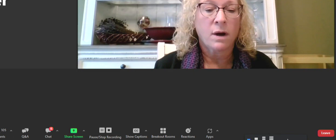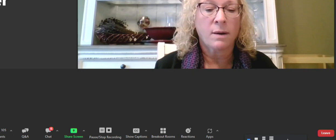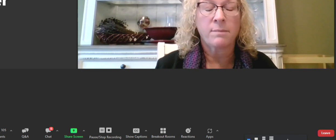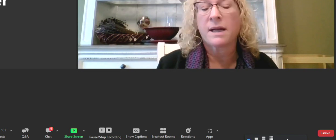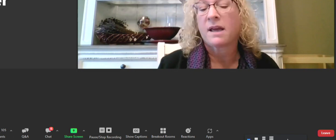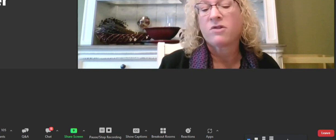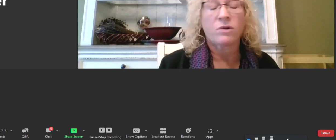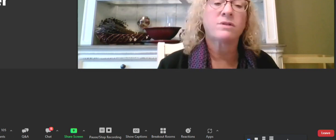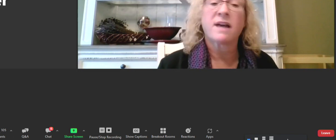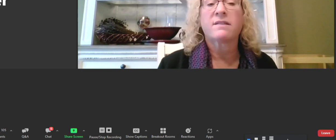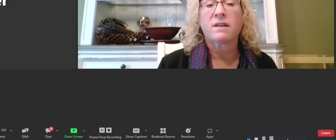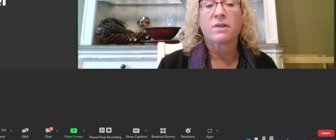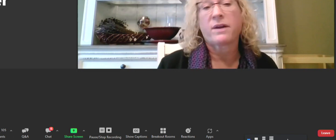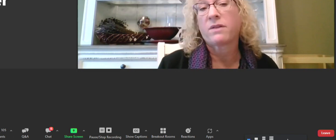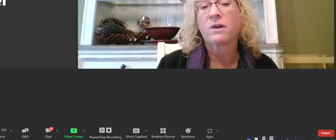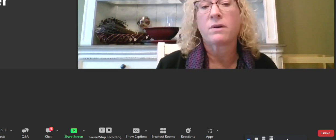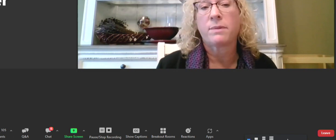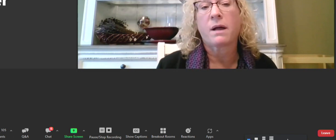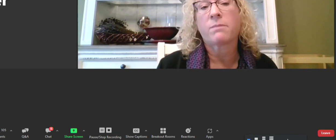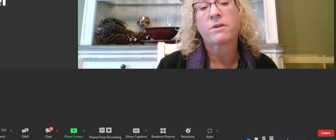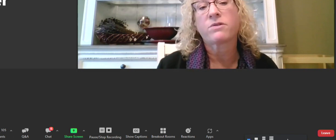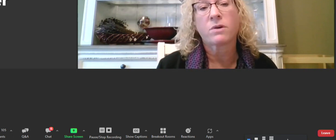medication or test out there that could be helpful.